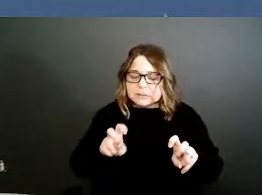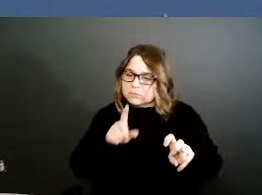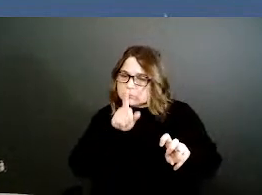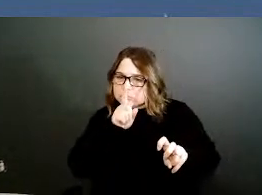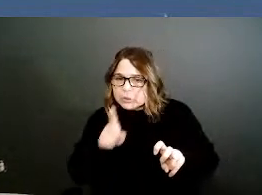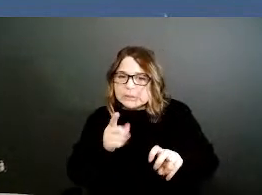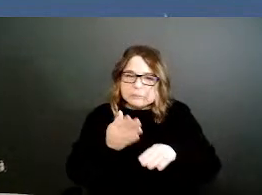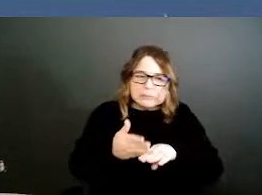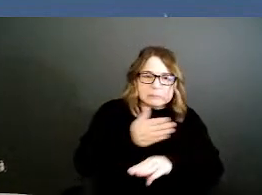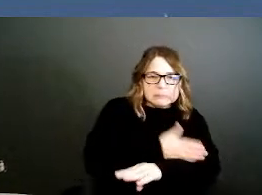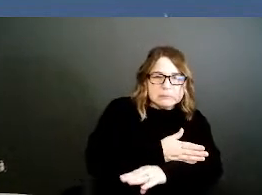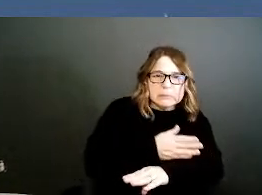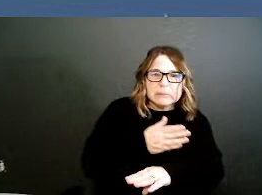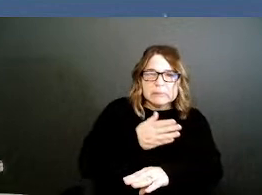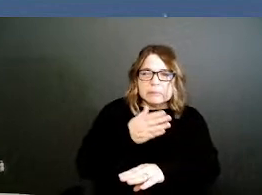THANK YOU.